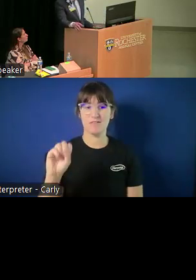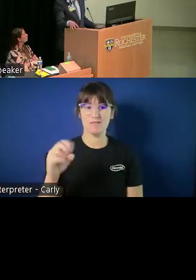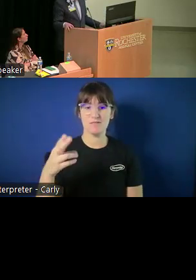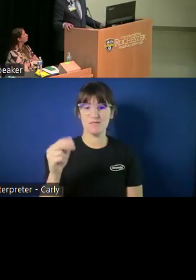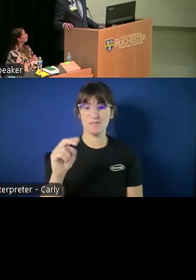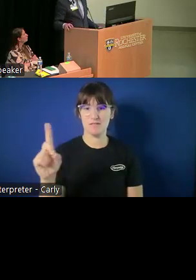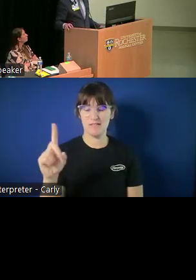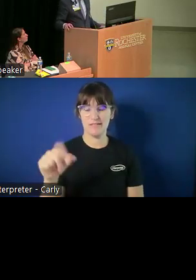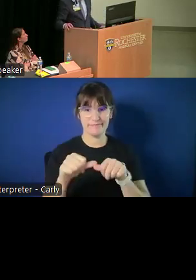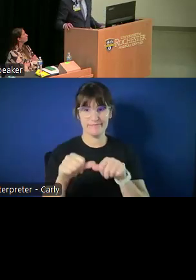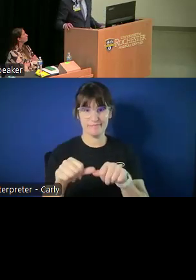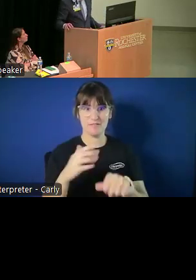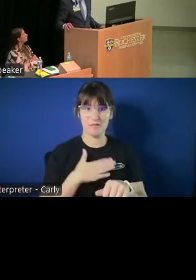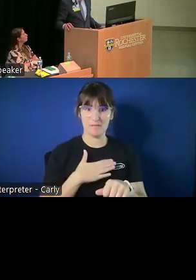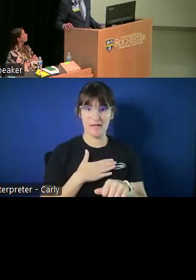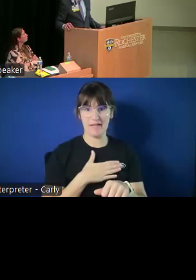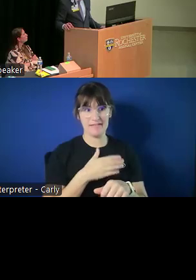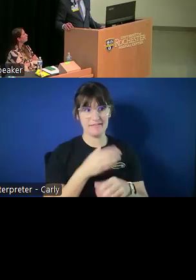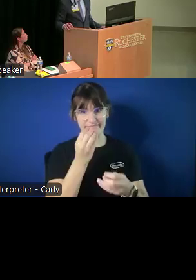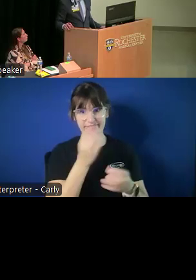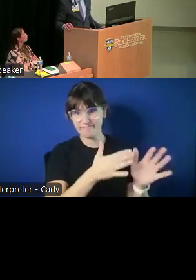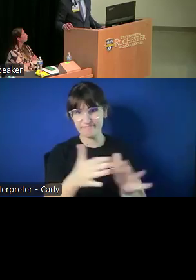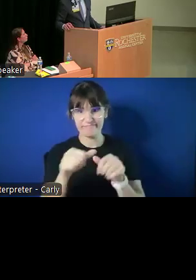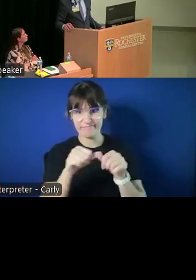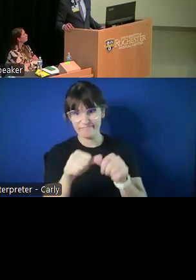continues to provide leadership for the Office of Well-Being as our associate chief well-being